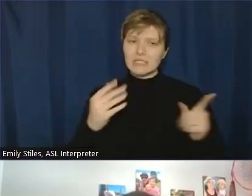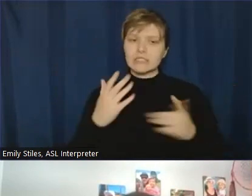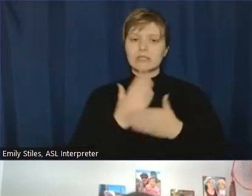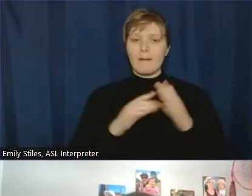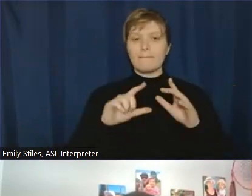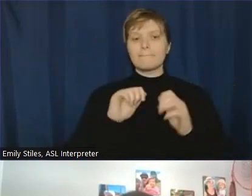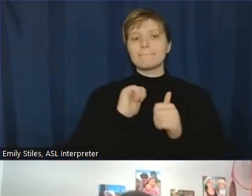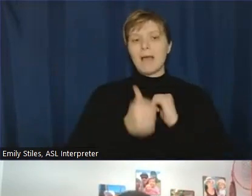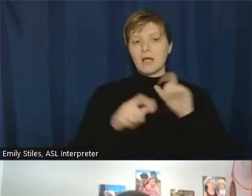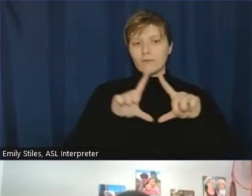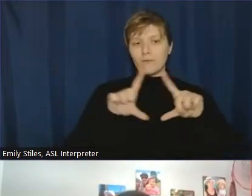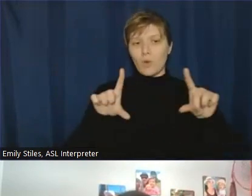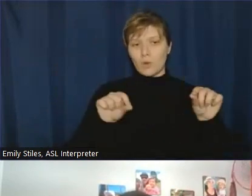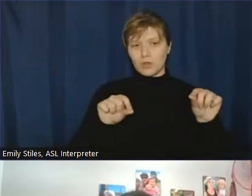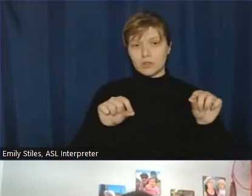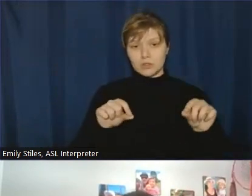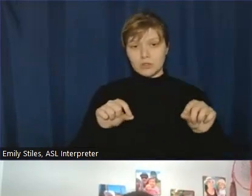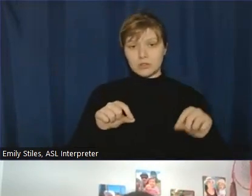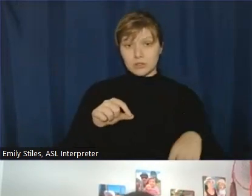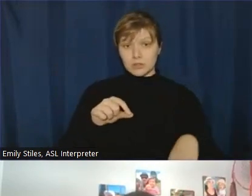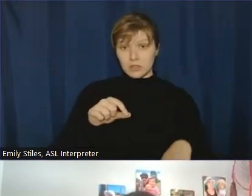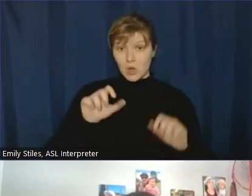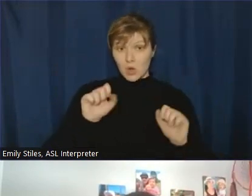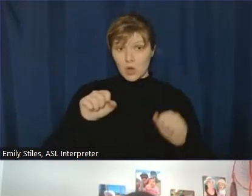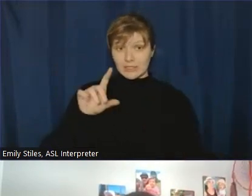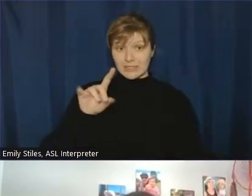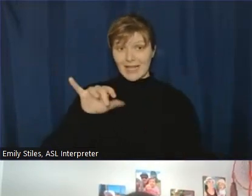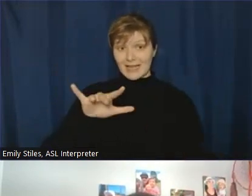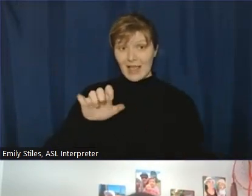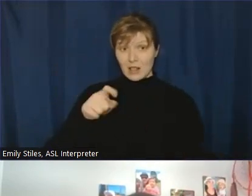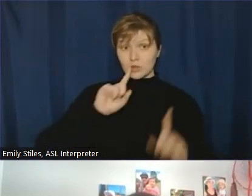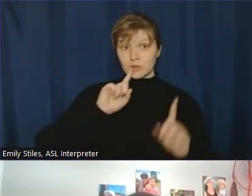Danielle, maybe you could respond to the FTA piece? Doreen, you may have some ideas, too.